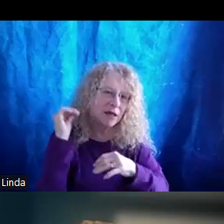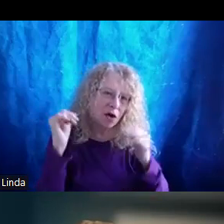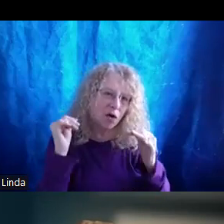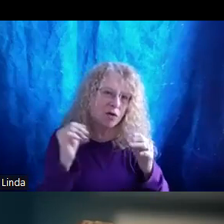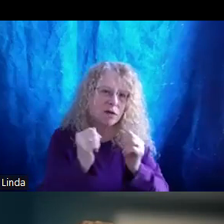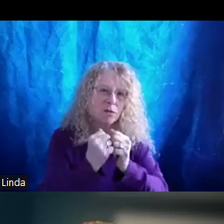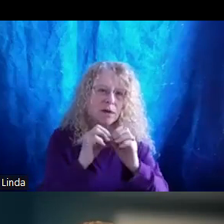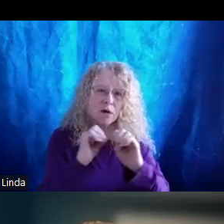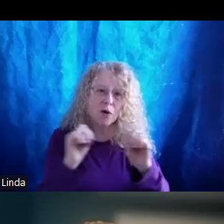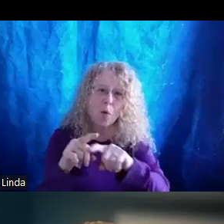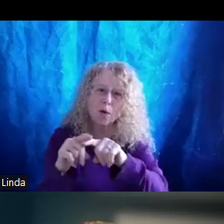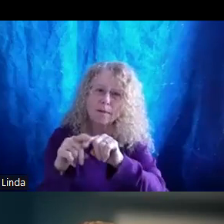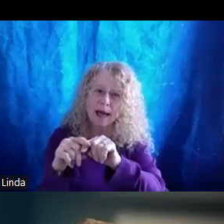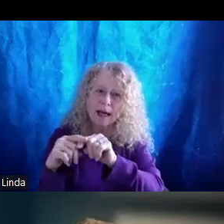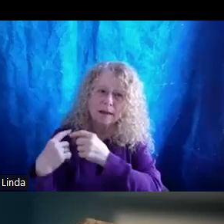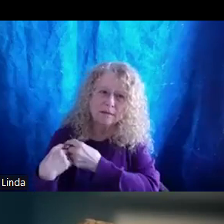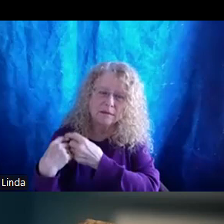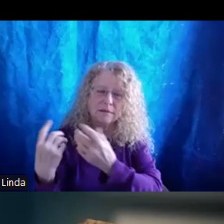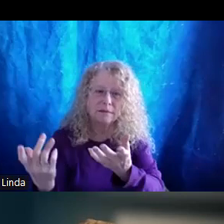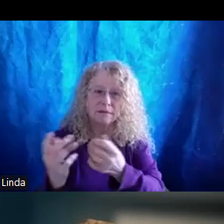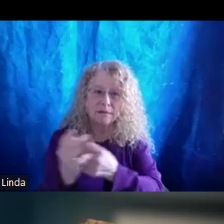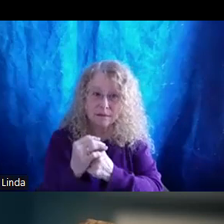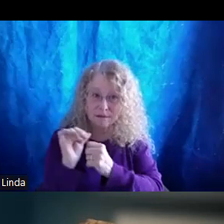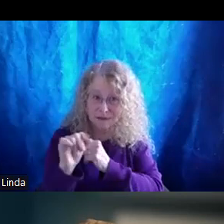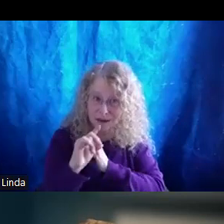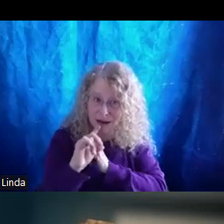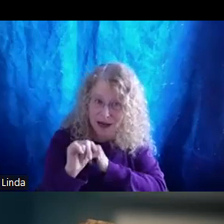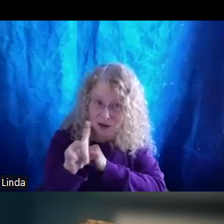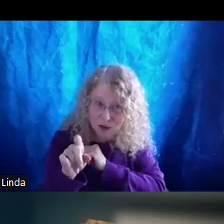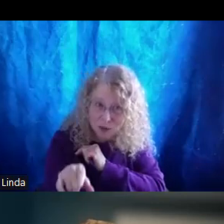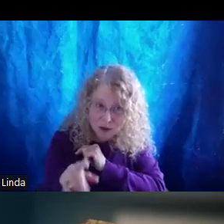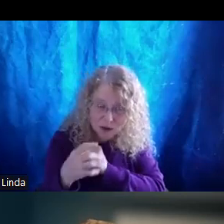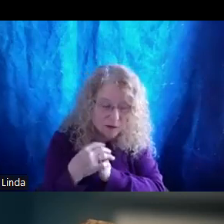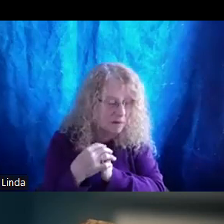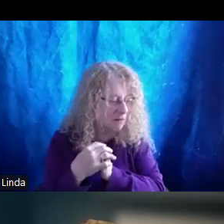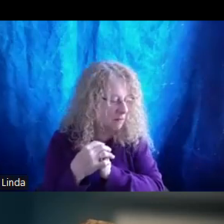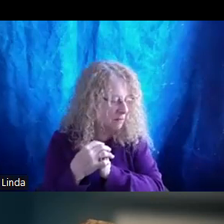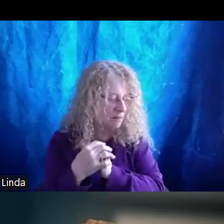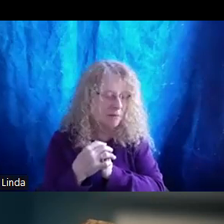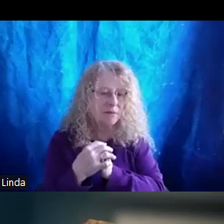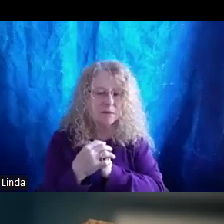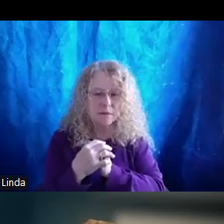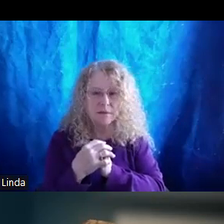DOES THAT ANSWER YOUR QUESTION?